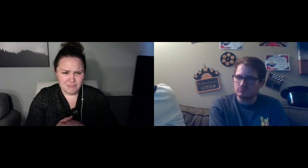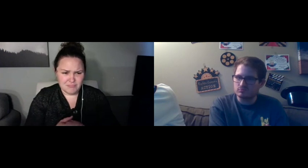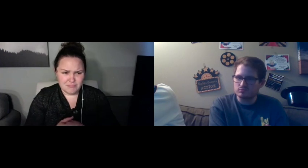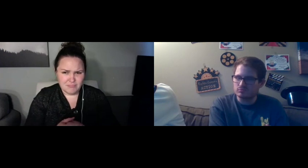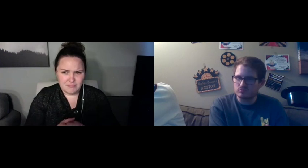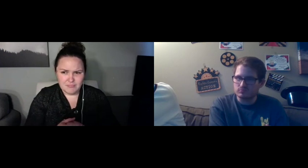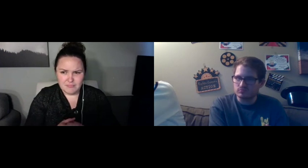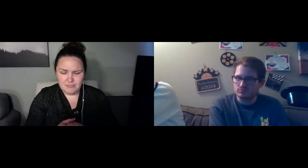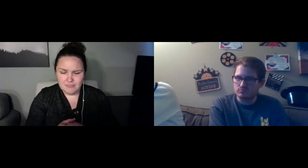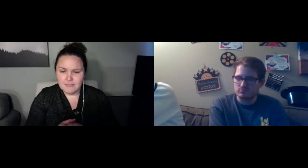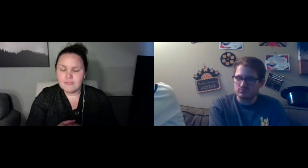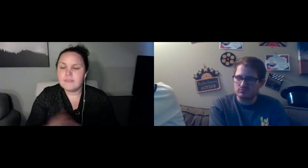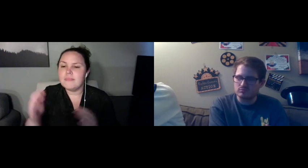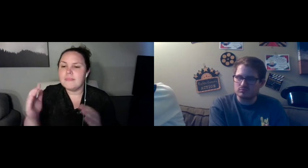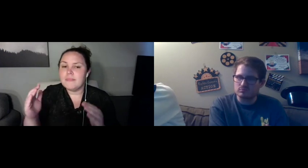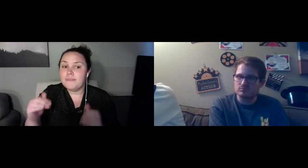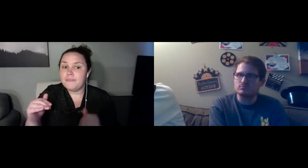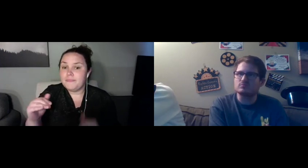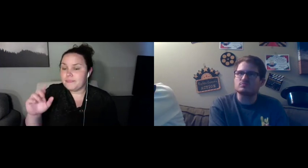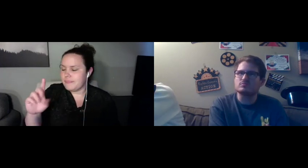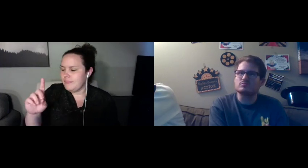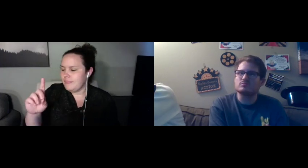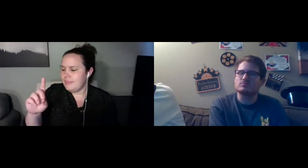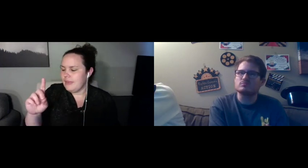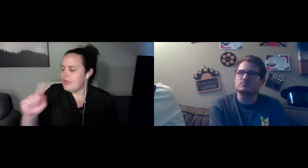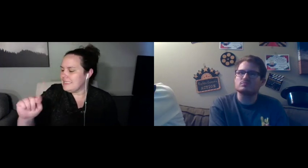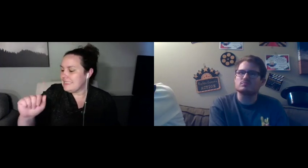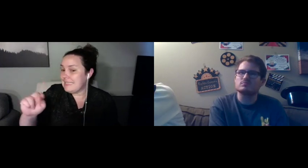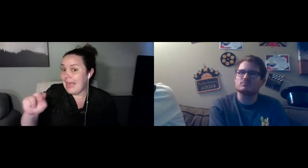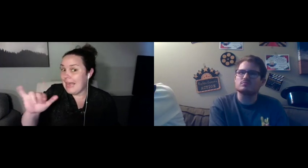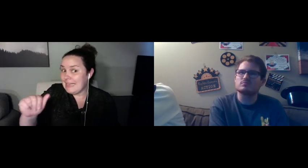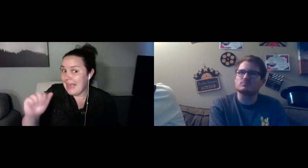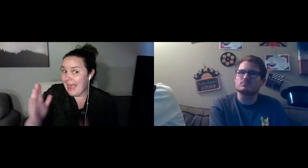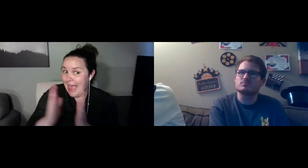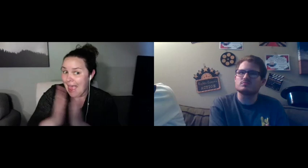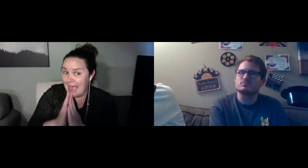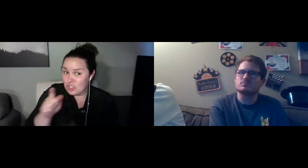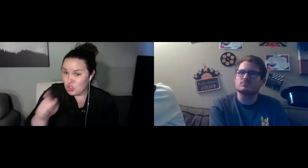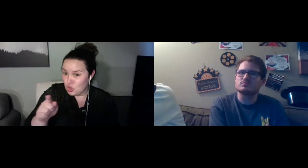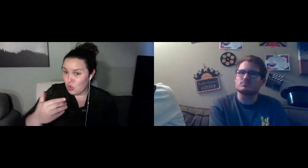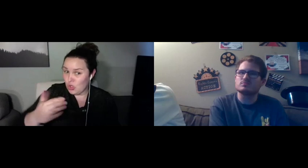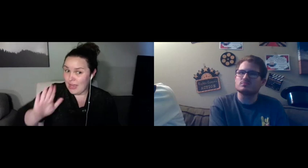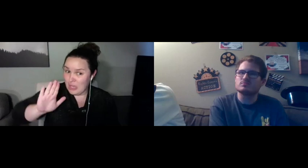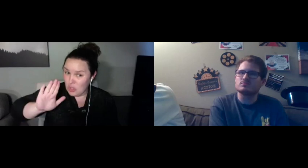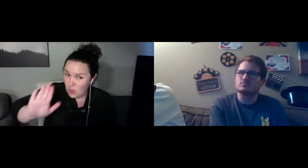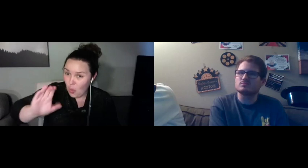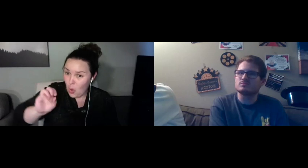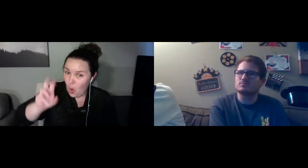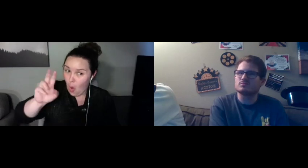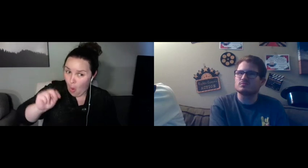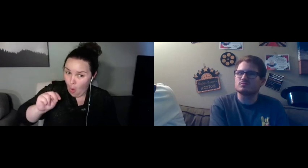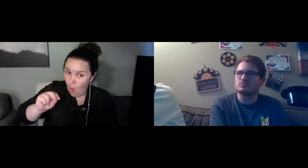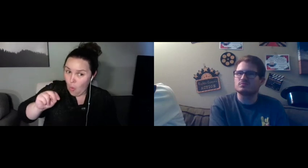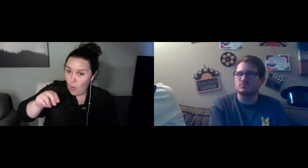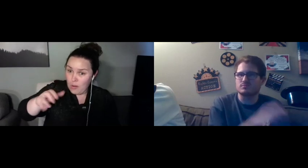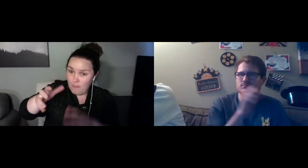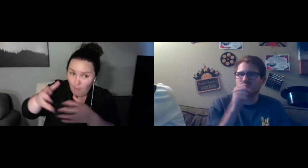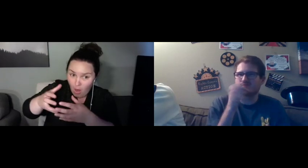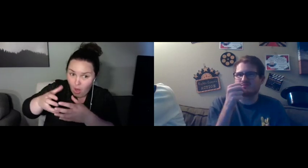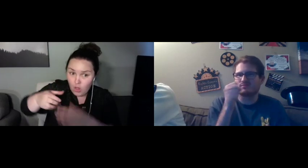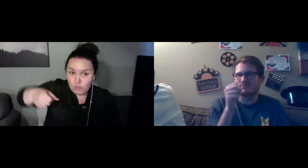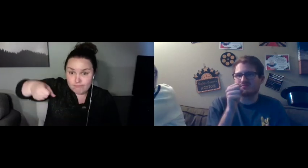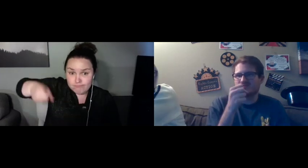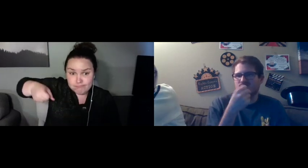Jen: And then Tanya asks, do you have your own special bowling ball that you bring to use at the bowling alley?